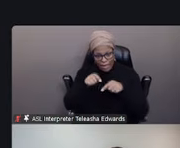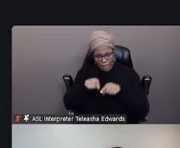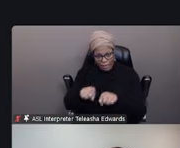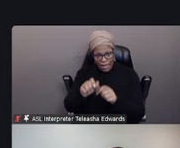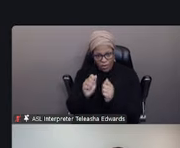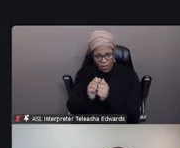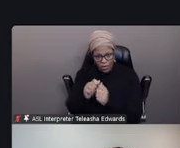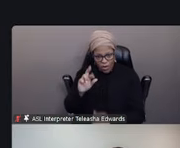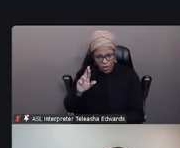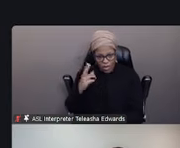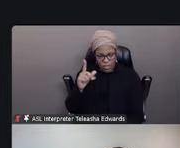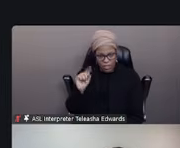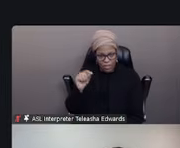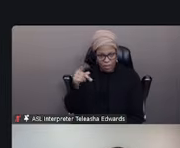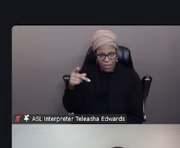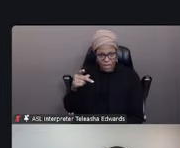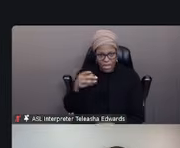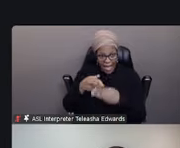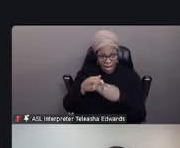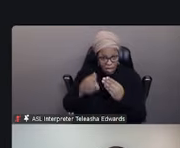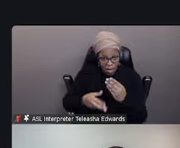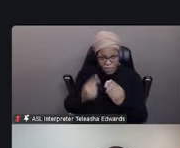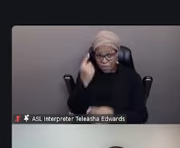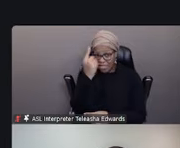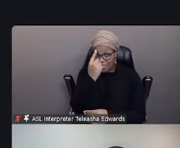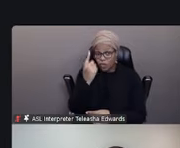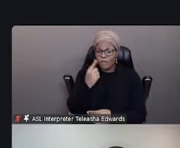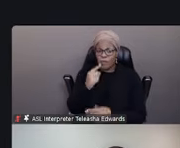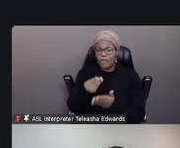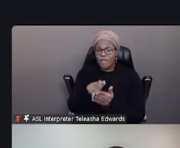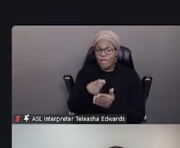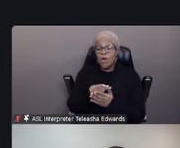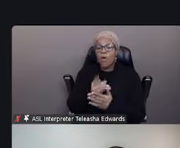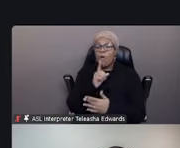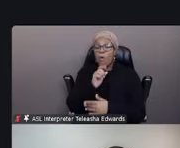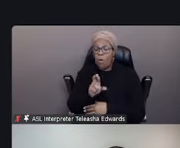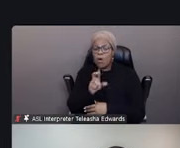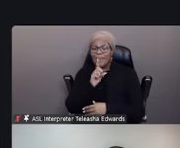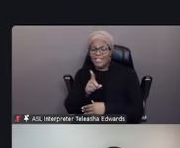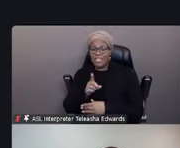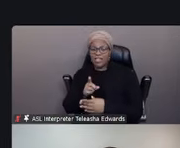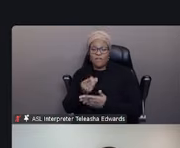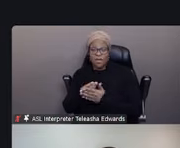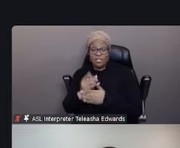to be considered for funding or will there be funds available to fund community priorities?